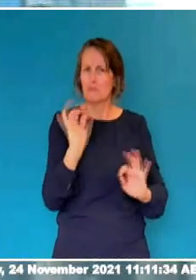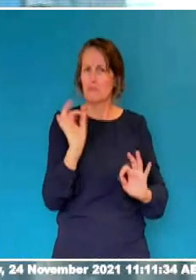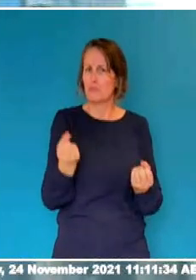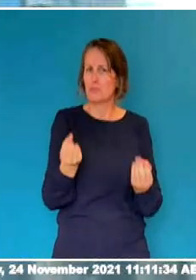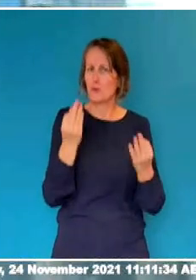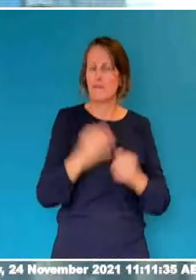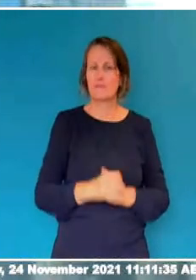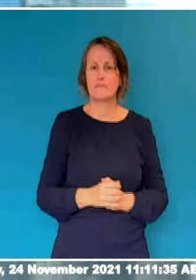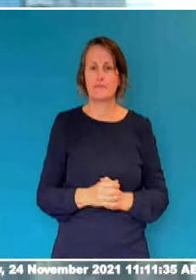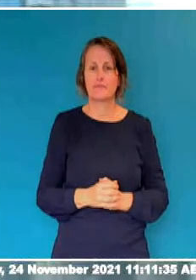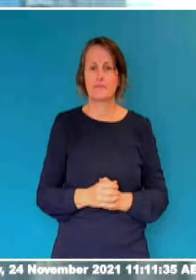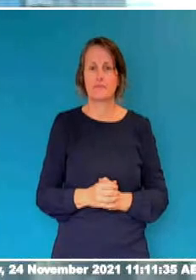I'm going to hand you to the Commissioners now.